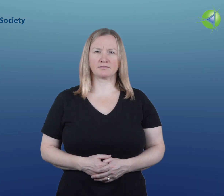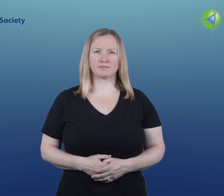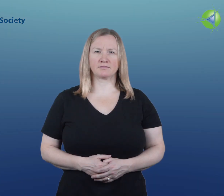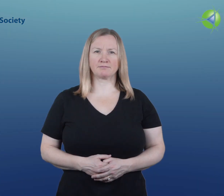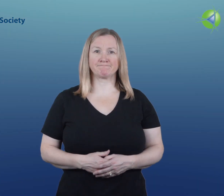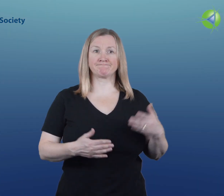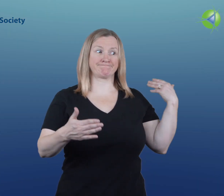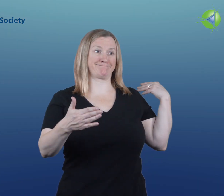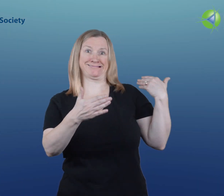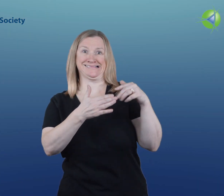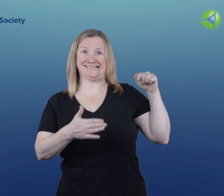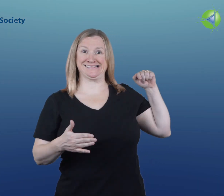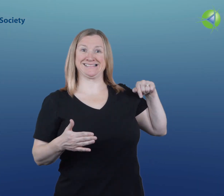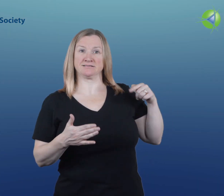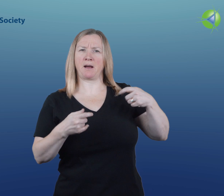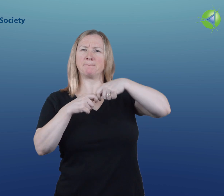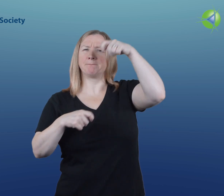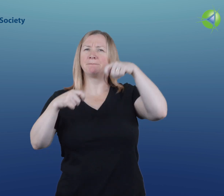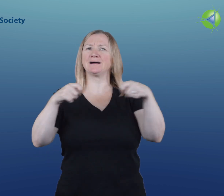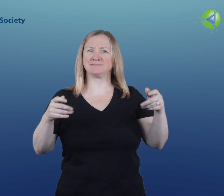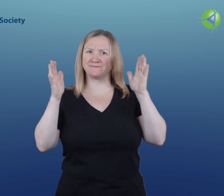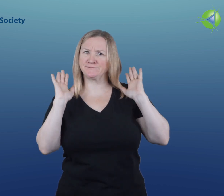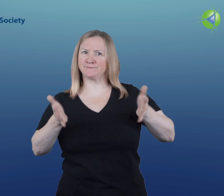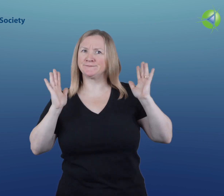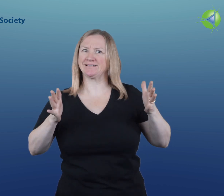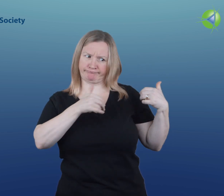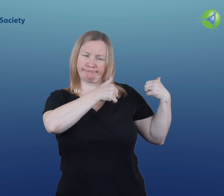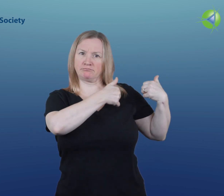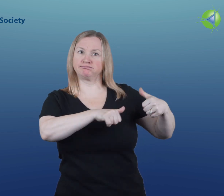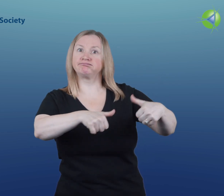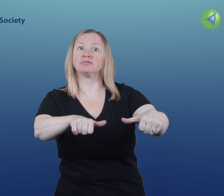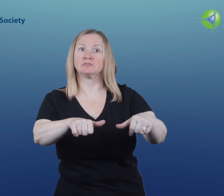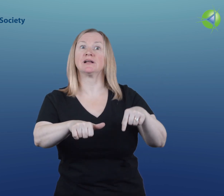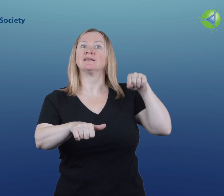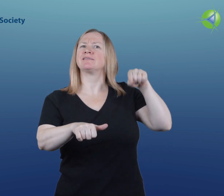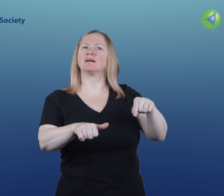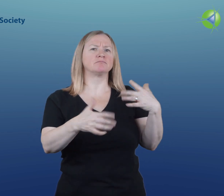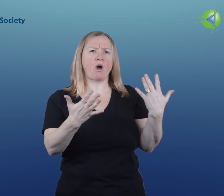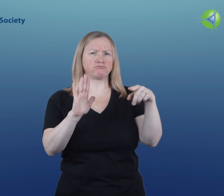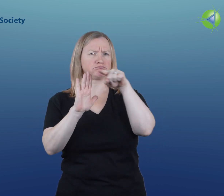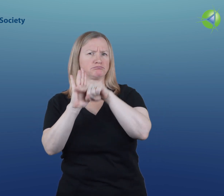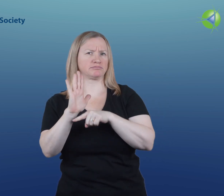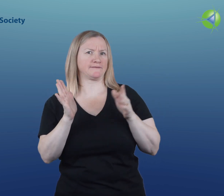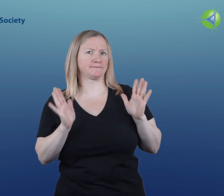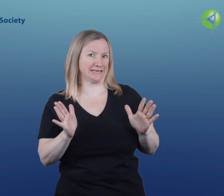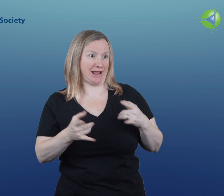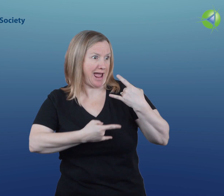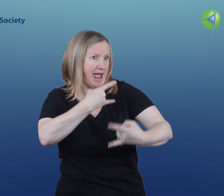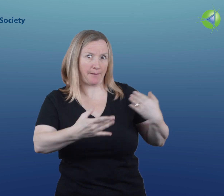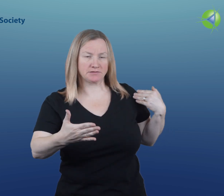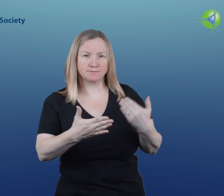In the time since the Measures have been implemented, the following has happened: